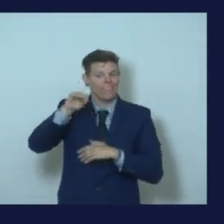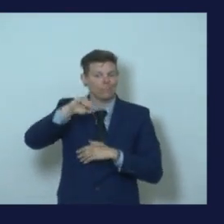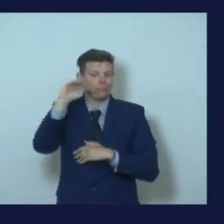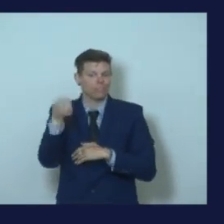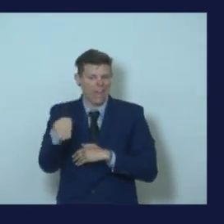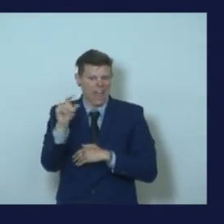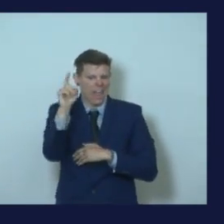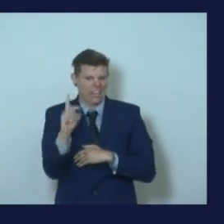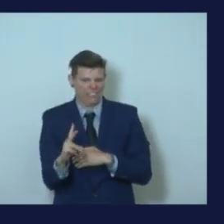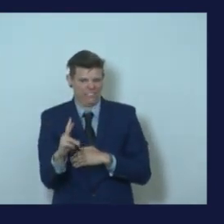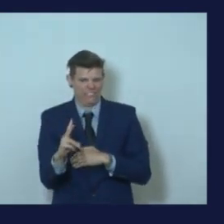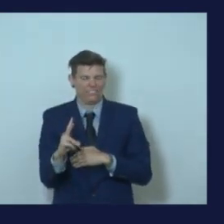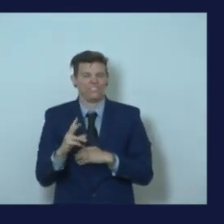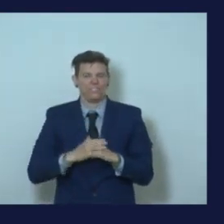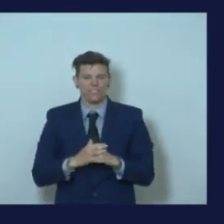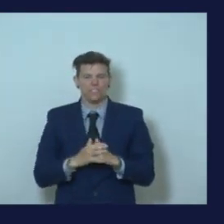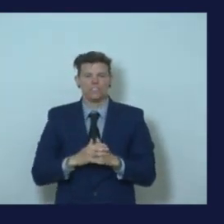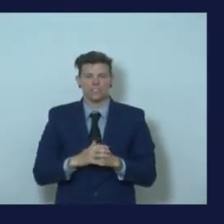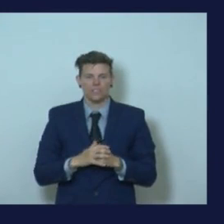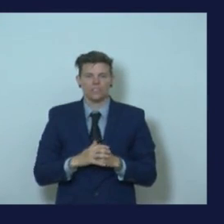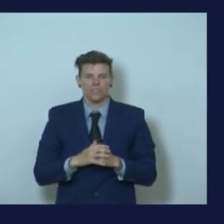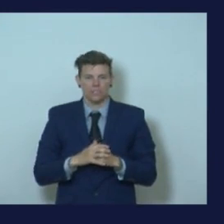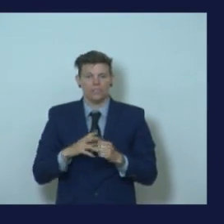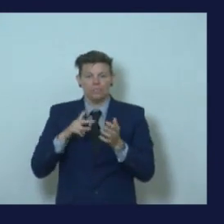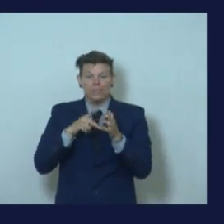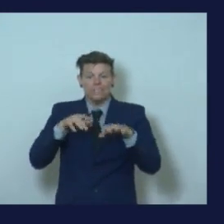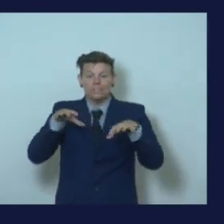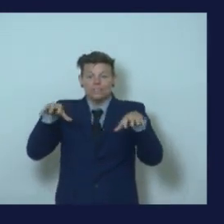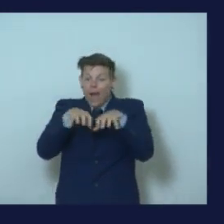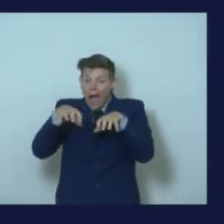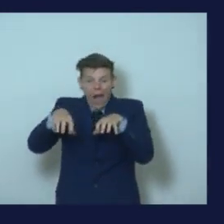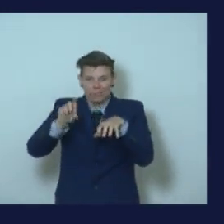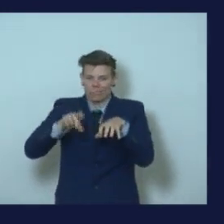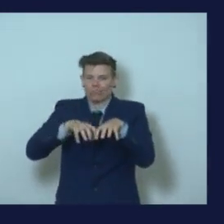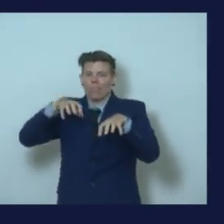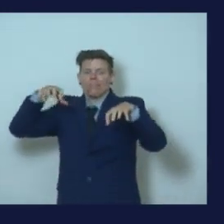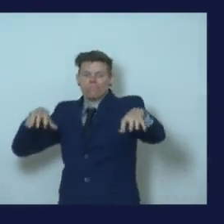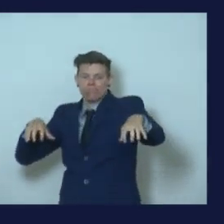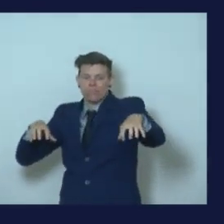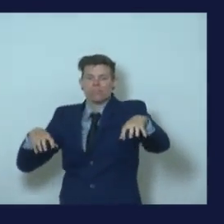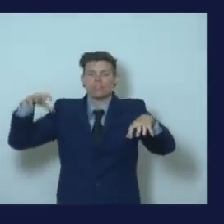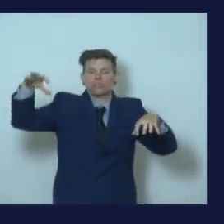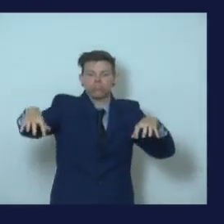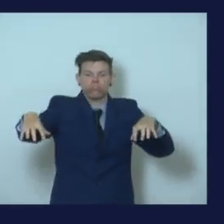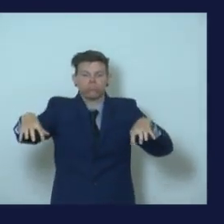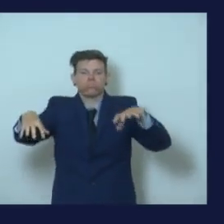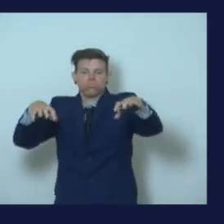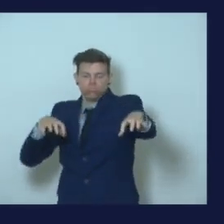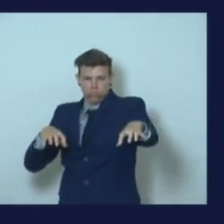SO THAT STARTING TOMORROW OUTDOOR PATIO SEATING AT 50% OCCUPANCY. AND C4 BREWERIES.